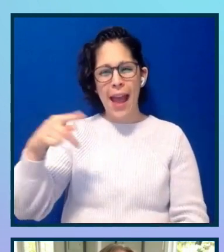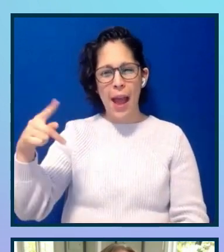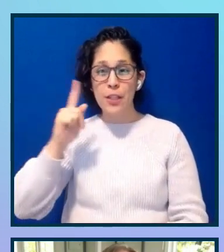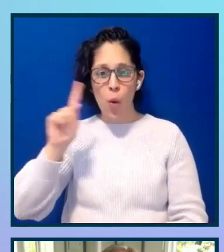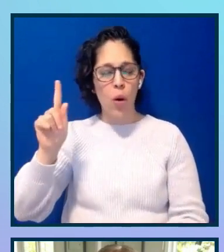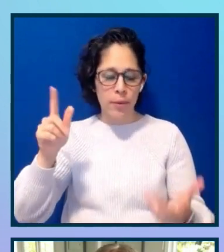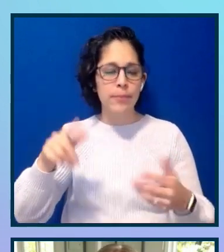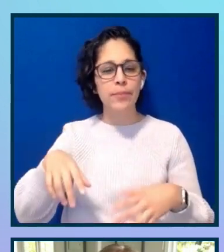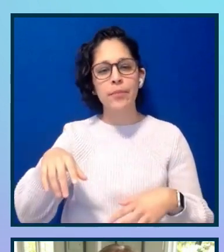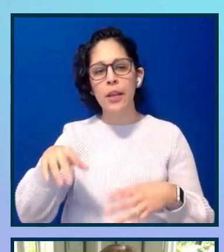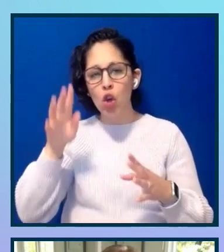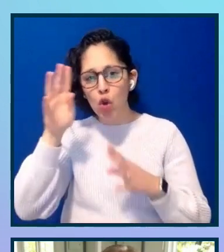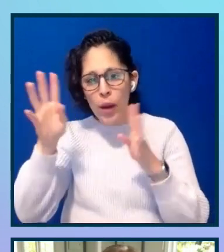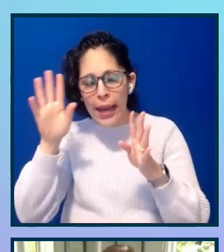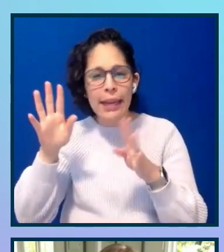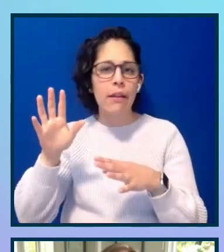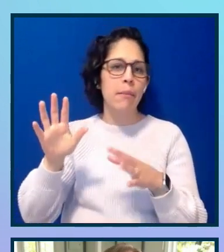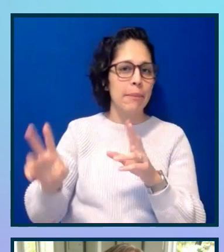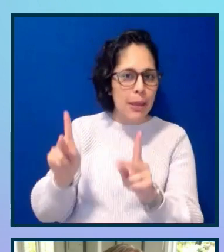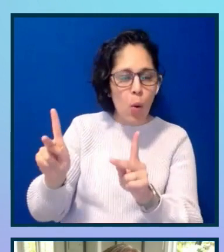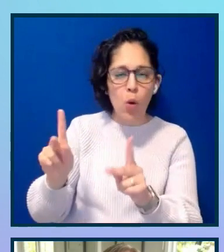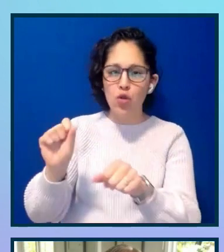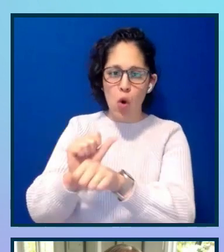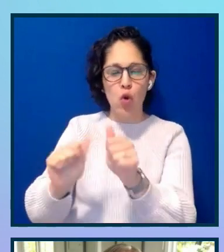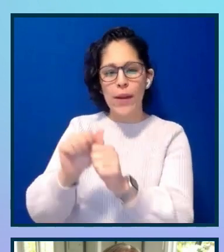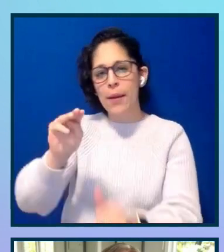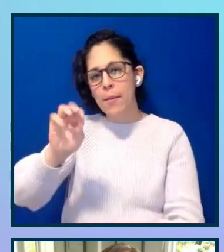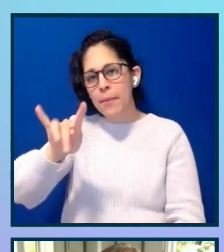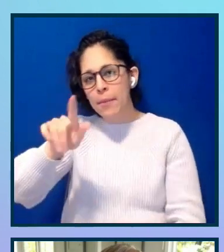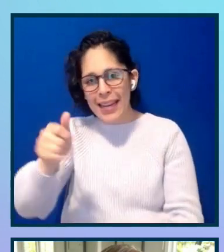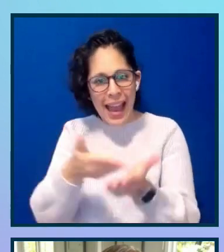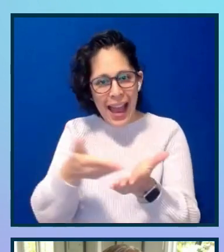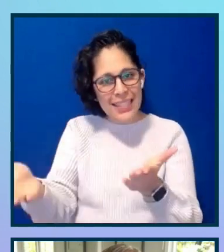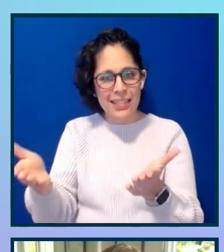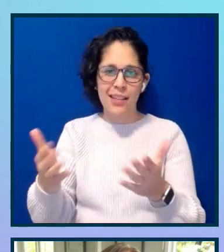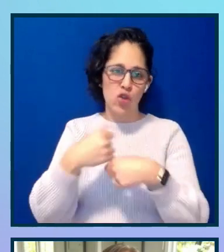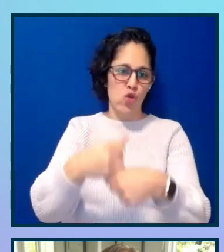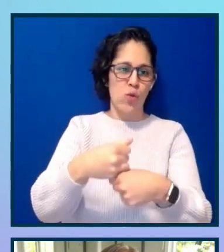to work with media assets to create images for various experiences.